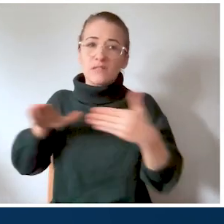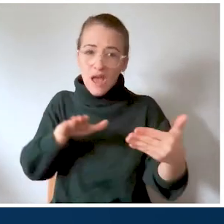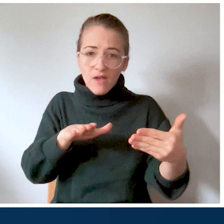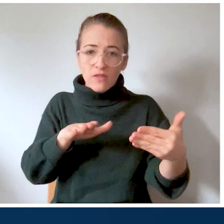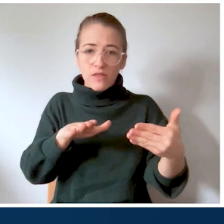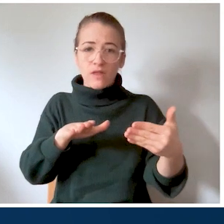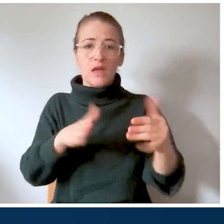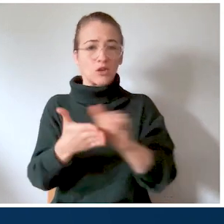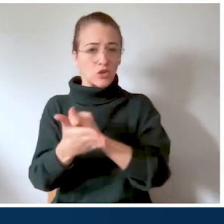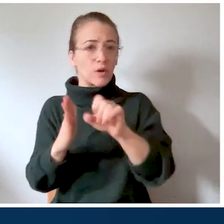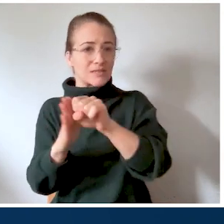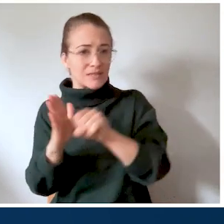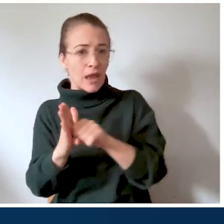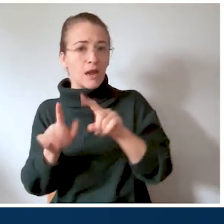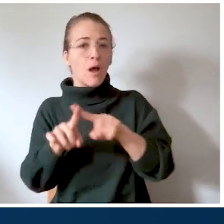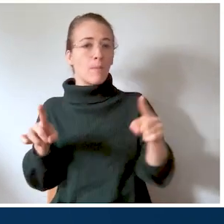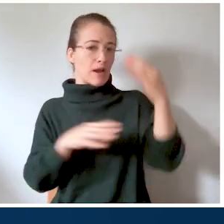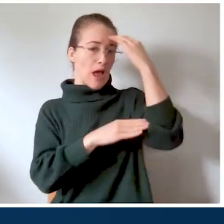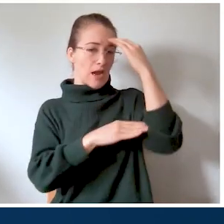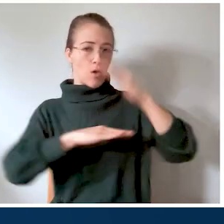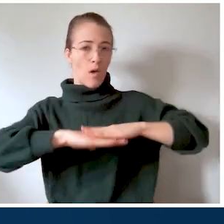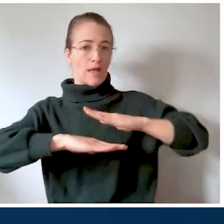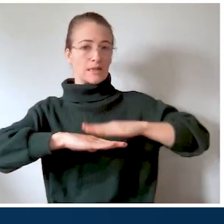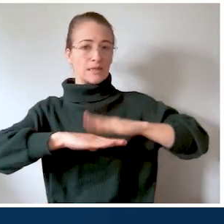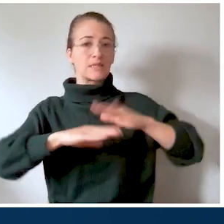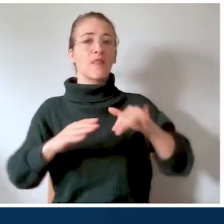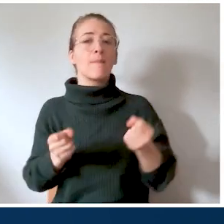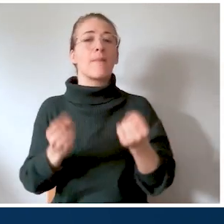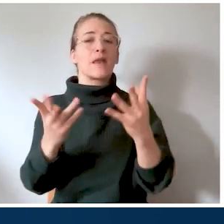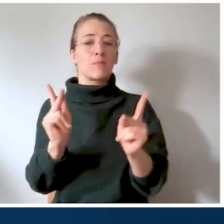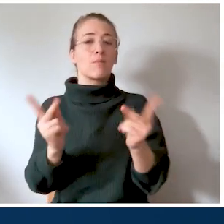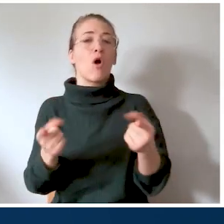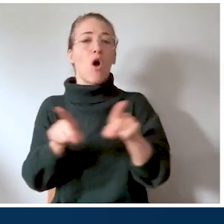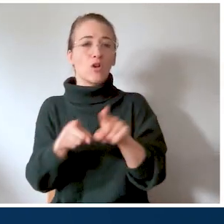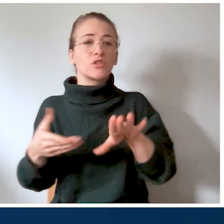in New York State, but then I know at least that many people also perished outside of New York State.